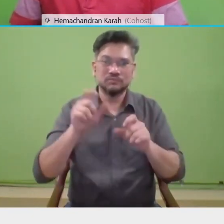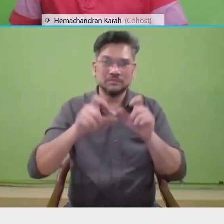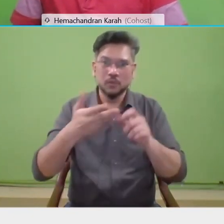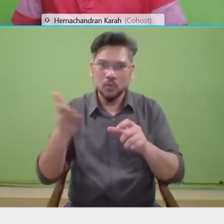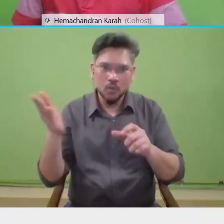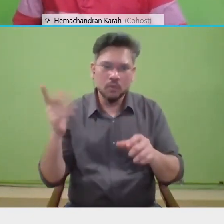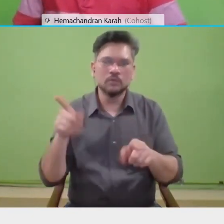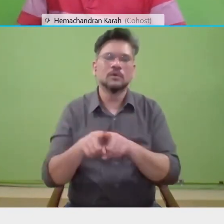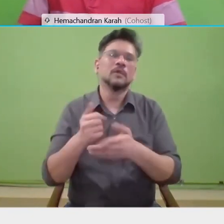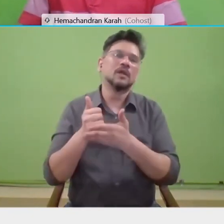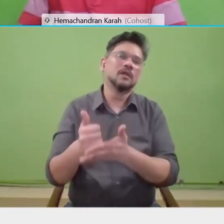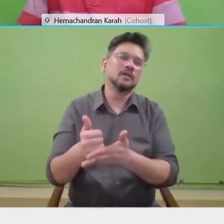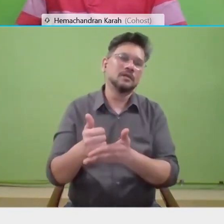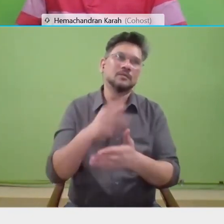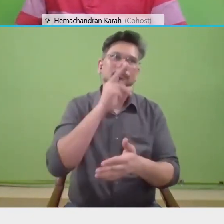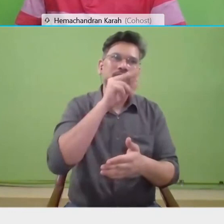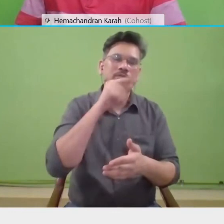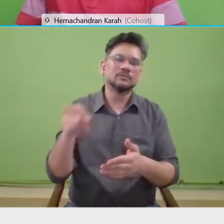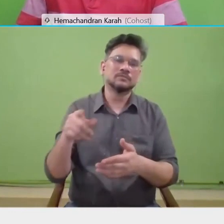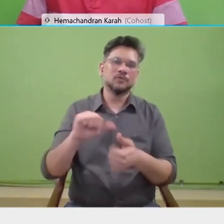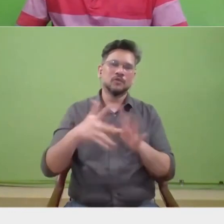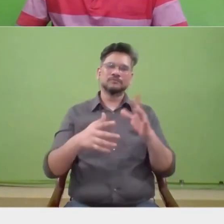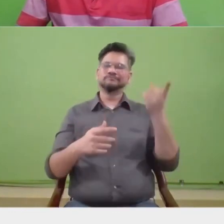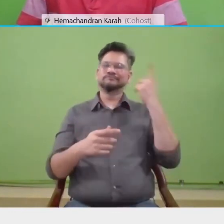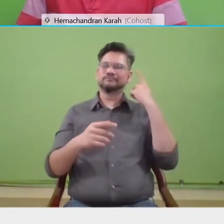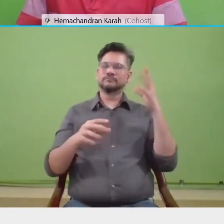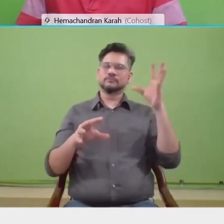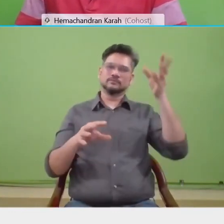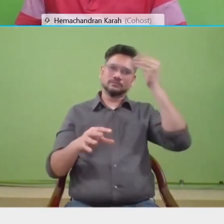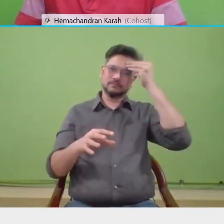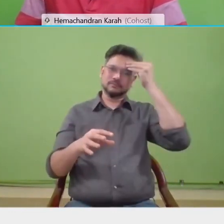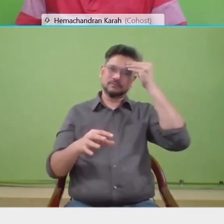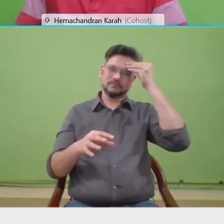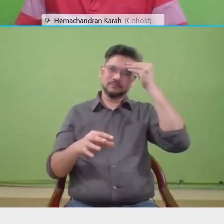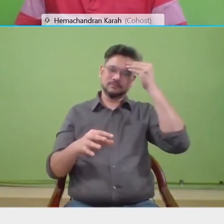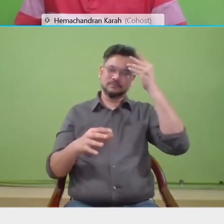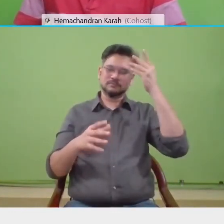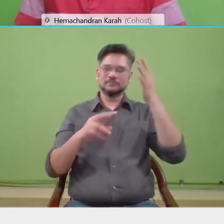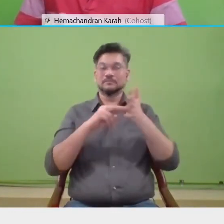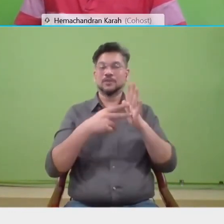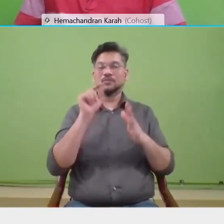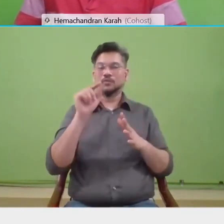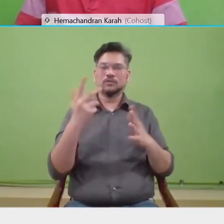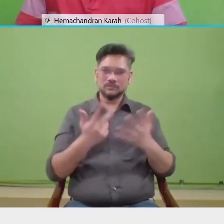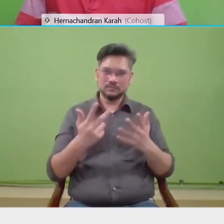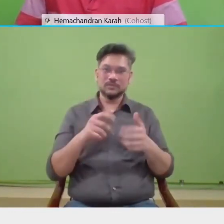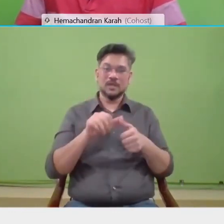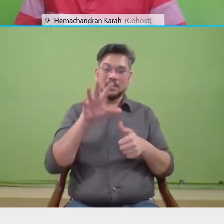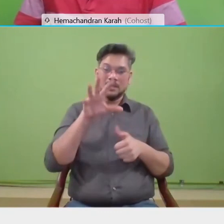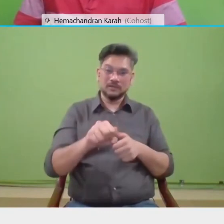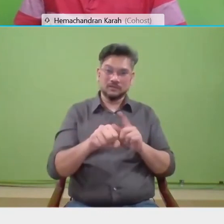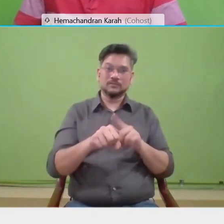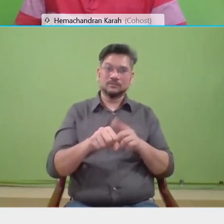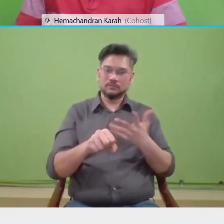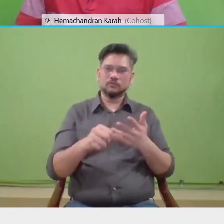the point is this accessibility will not come from anywhere it is how innovate with what we